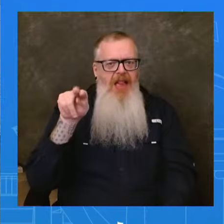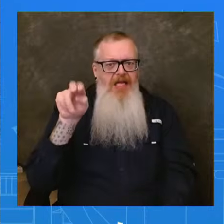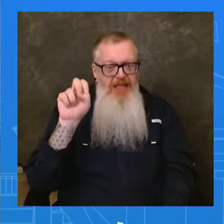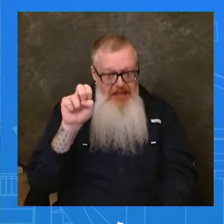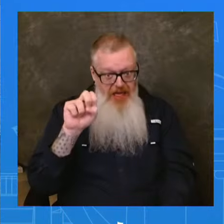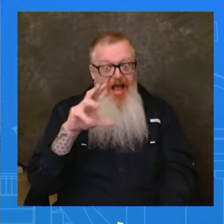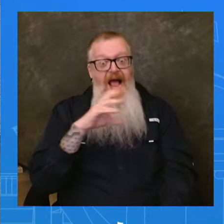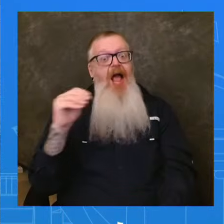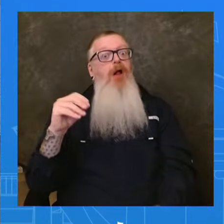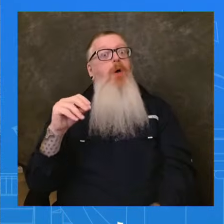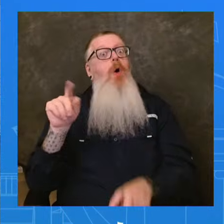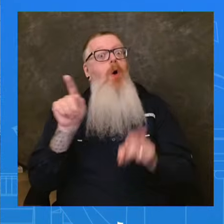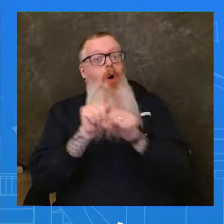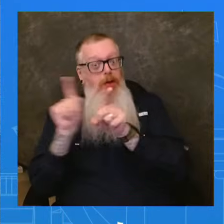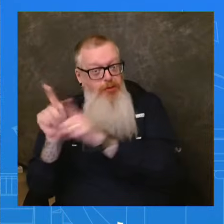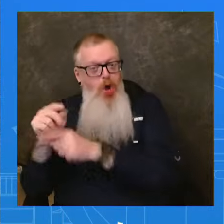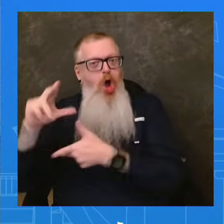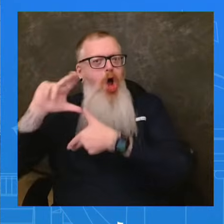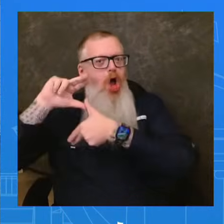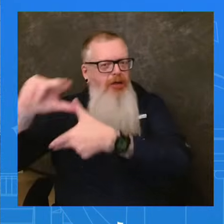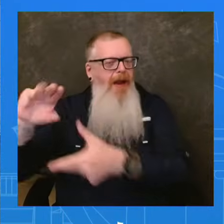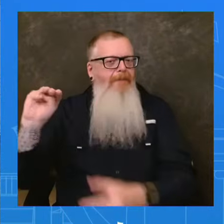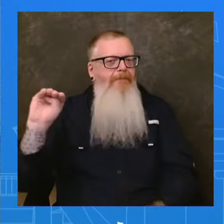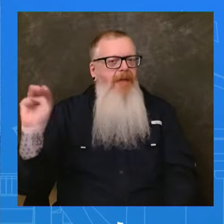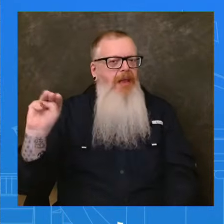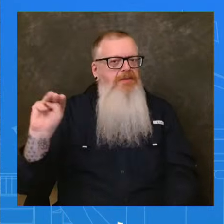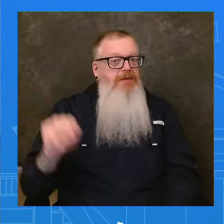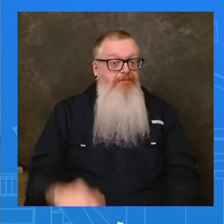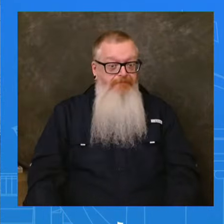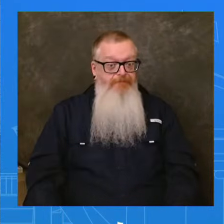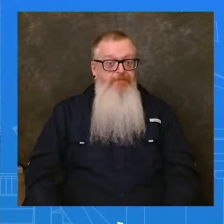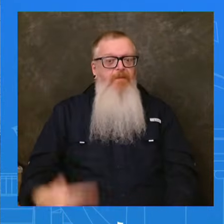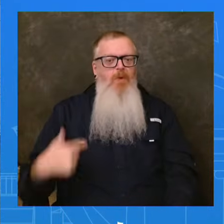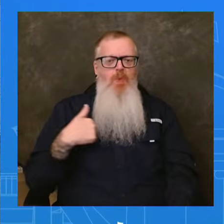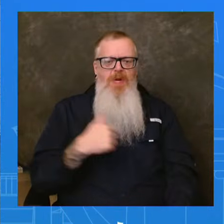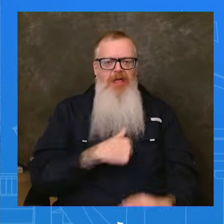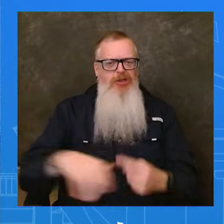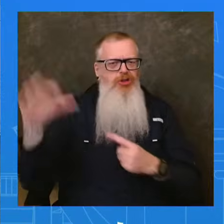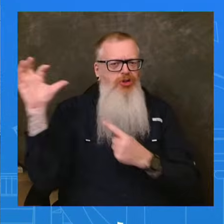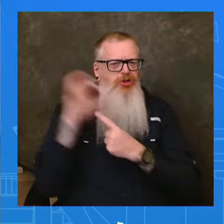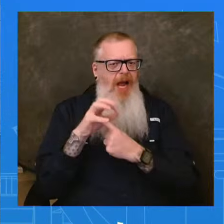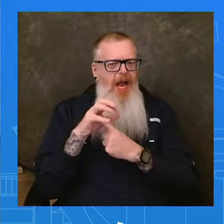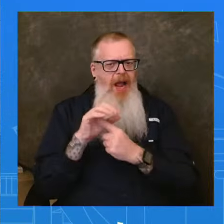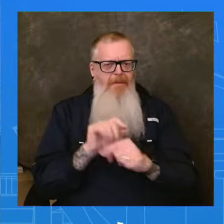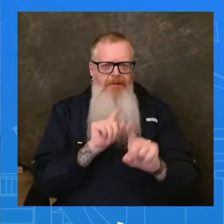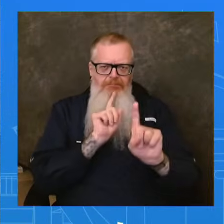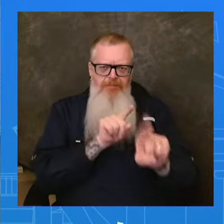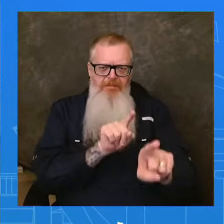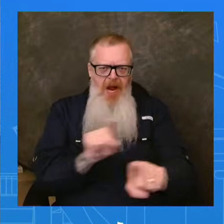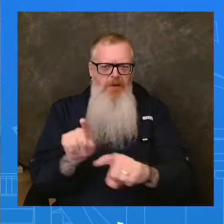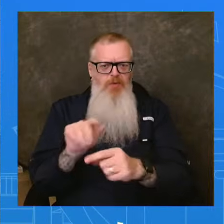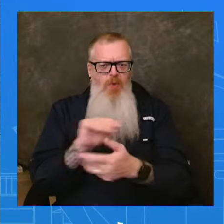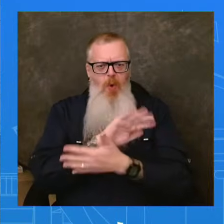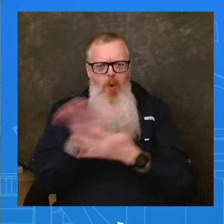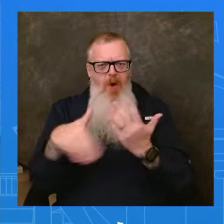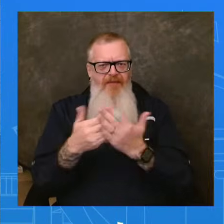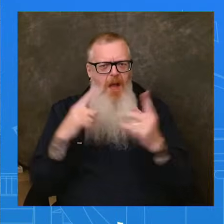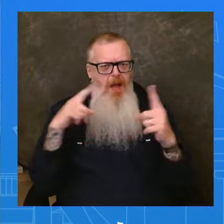This is what we do best. We manage complex incidents. We coordinate, we communicate, and we respond.